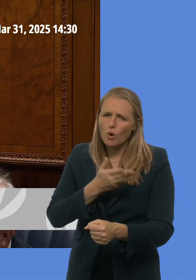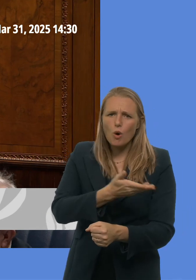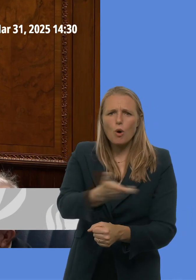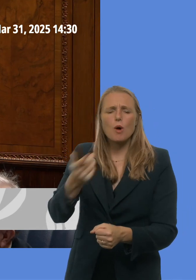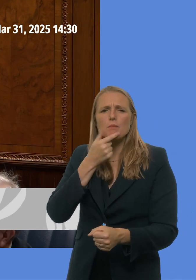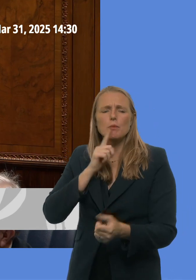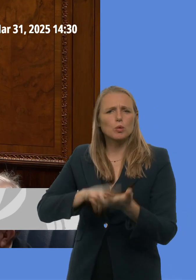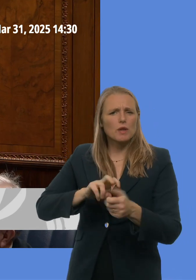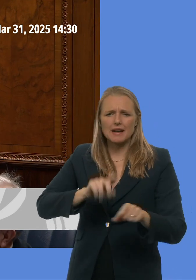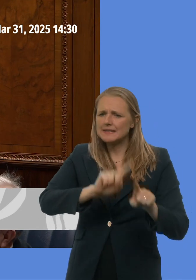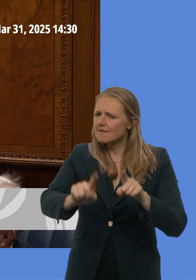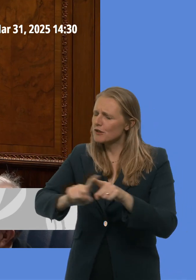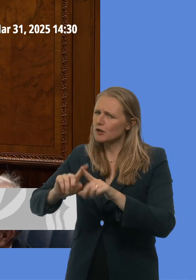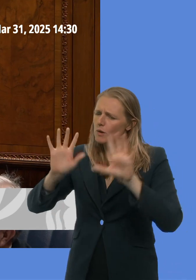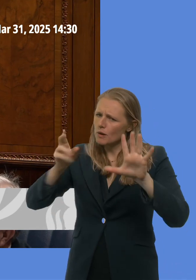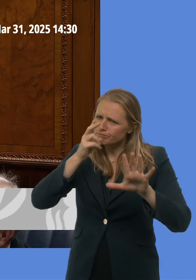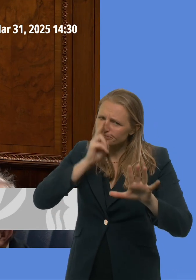Do you still stand by this commitment today?